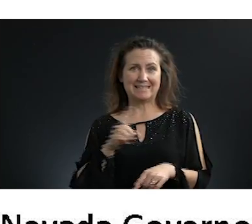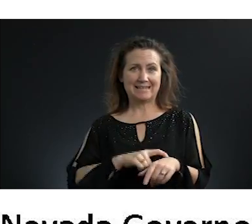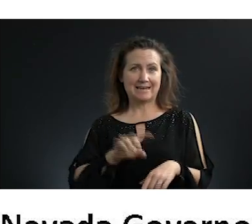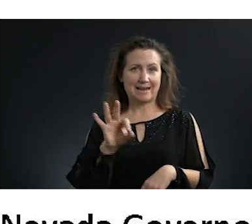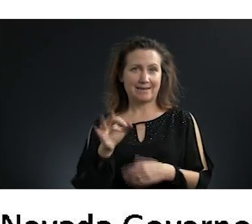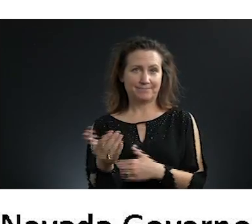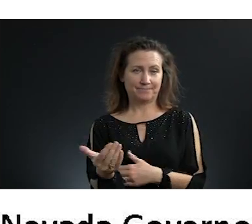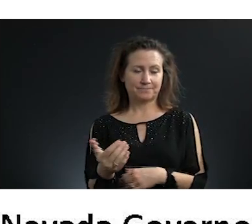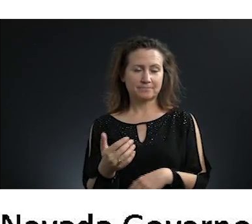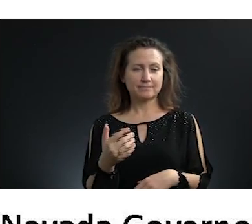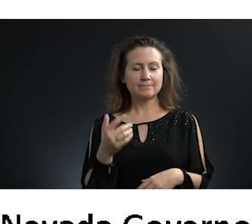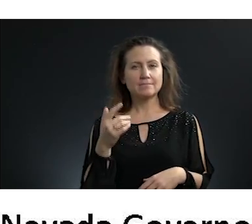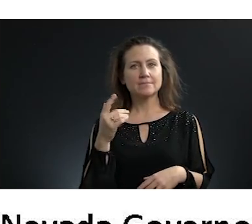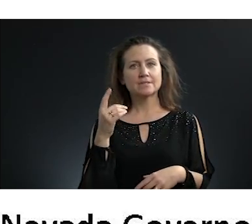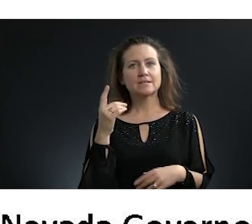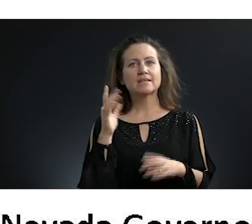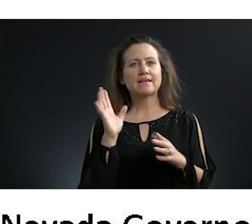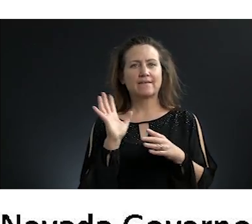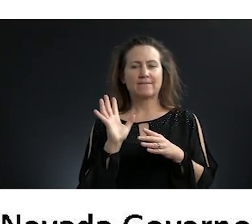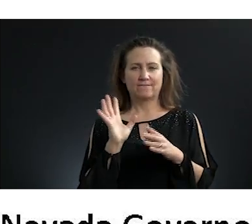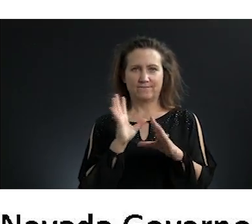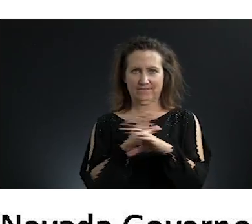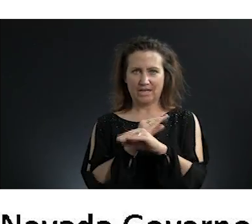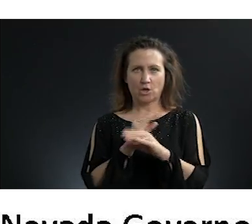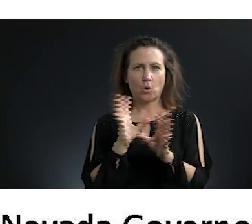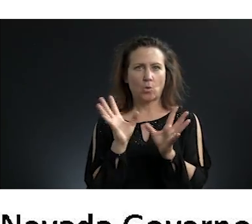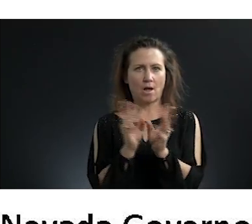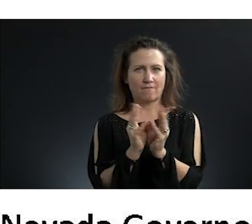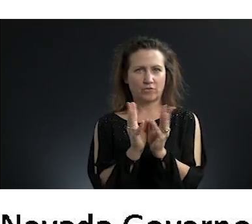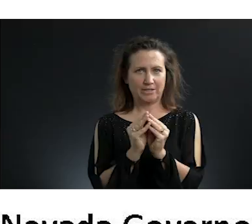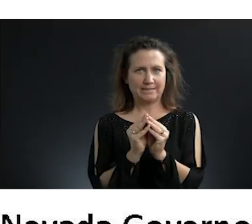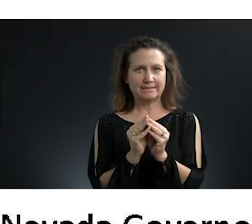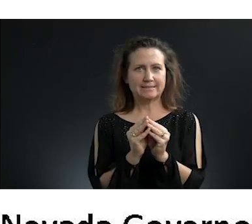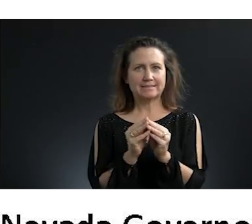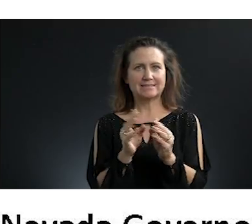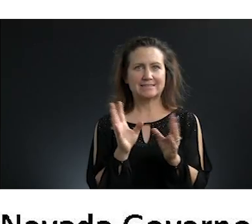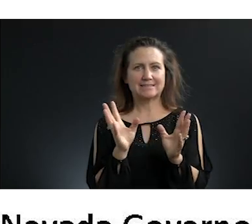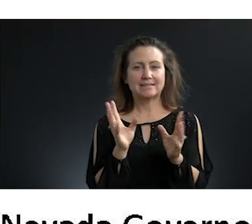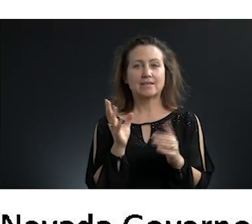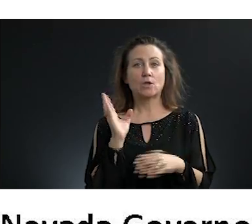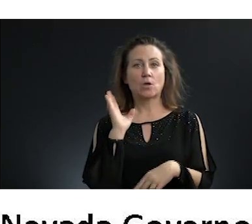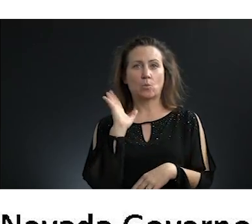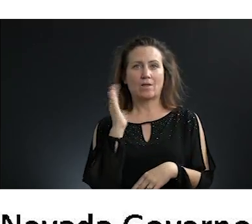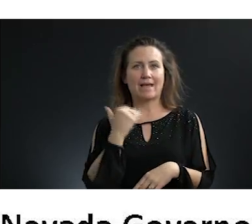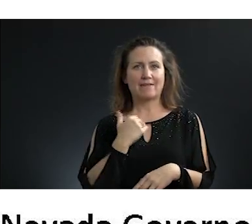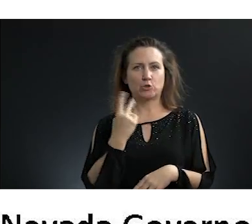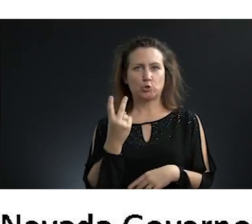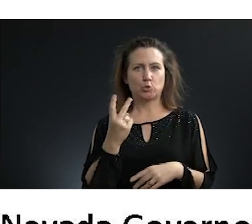It will be a video conference meeting and it will be held at two locations the vocational rehabilitation